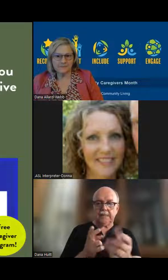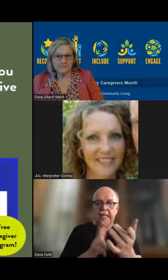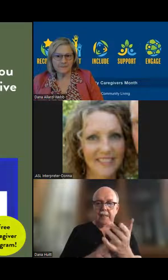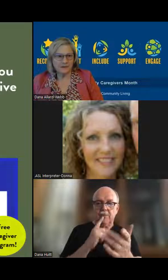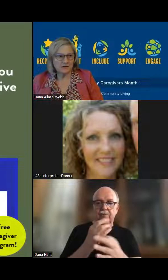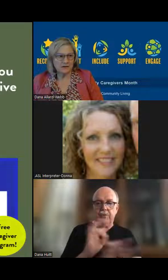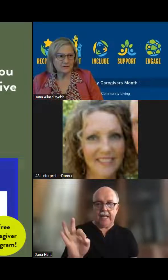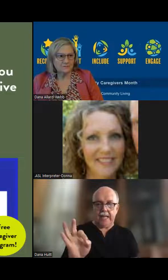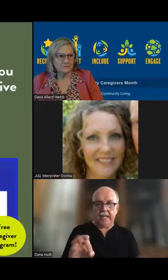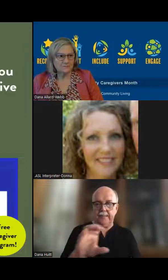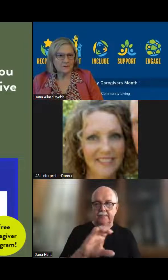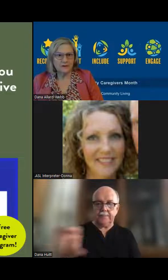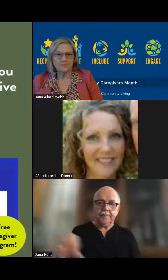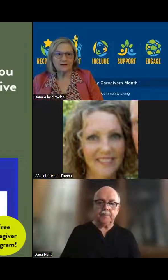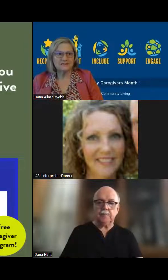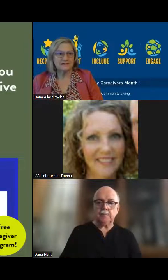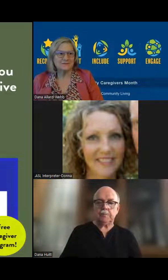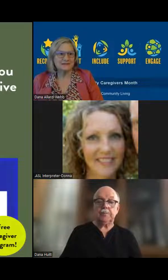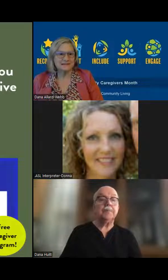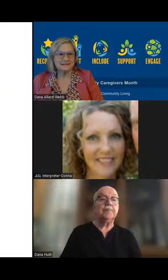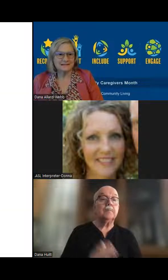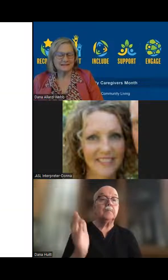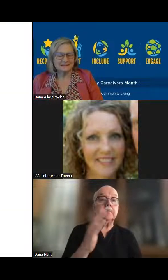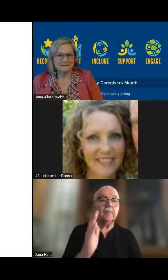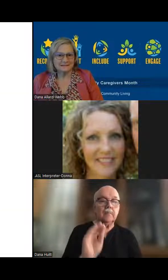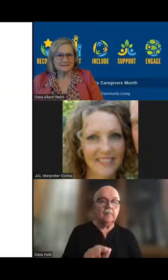right. So not bad. I still have seven minutes. >> Kristen Maki: